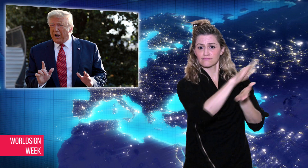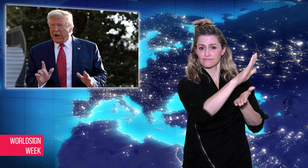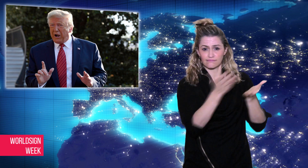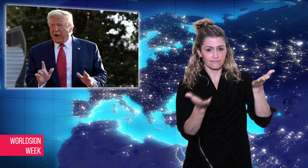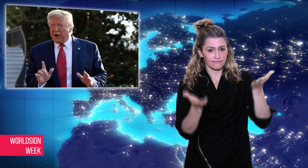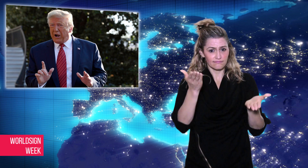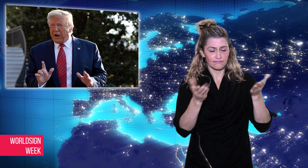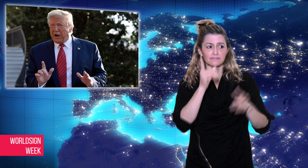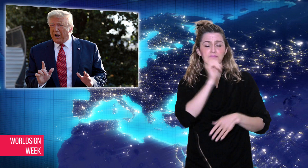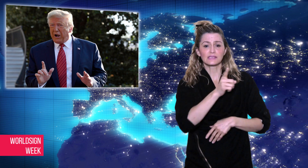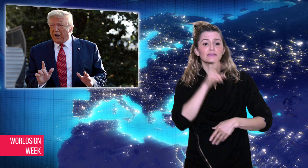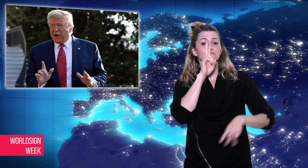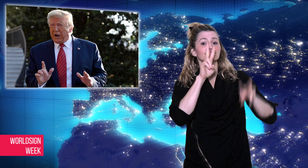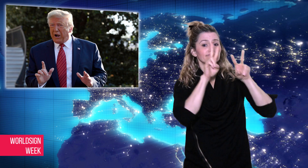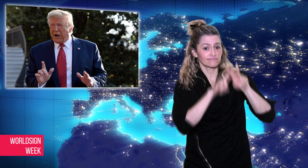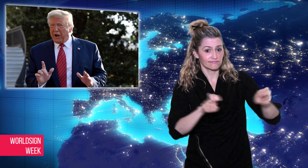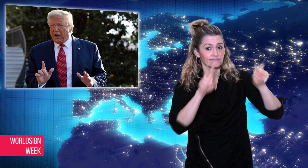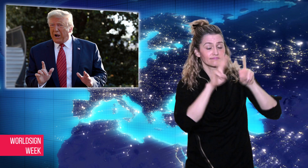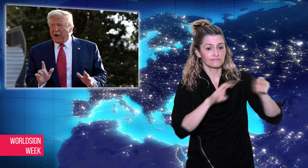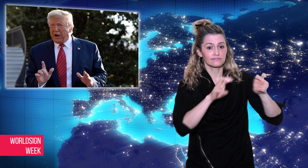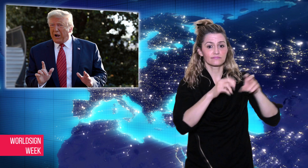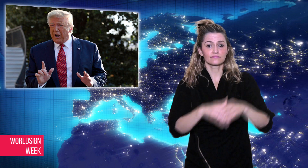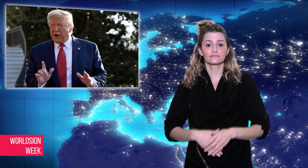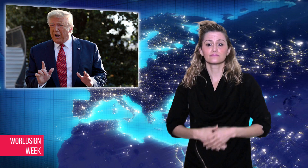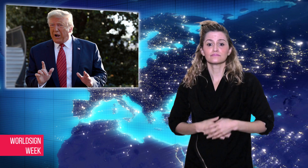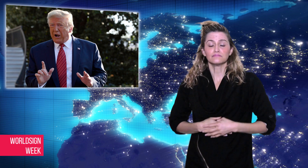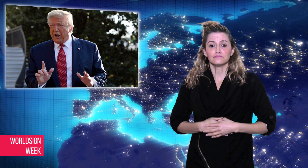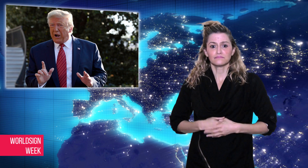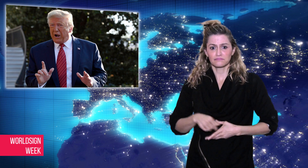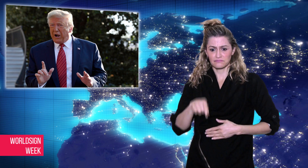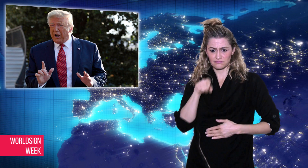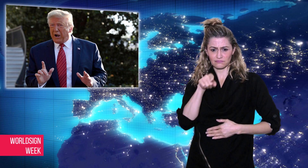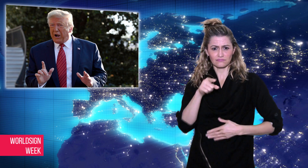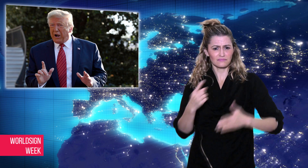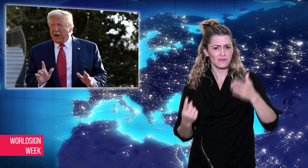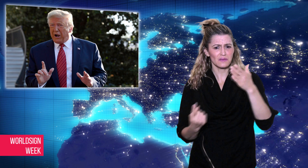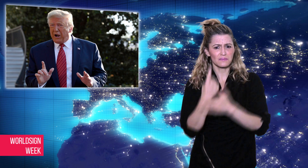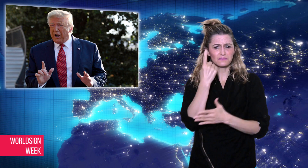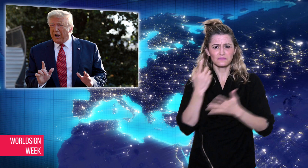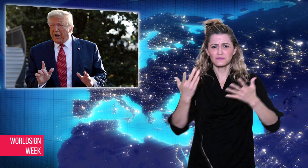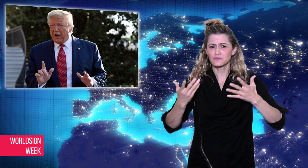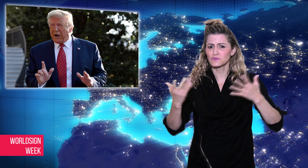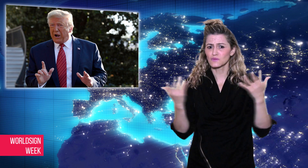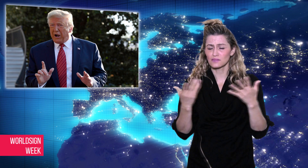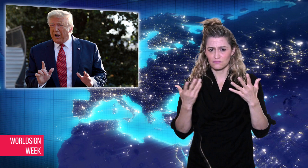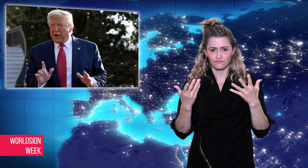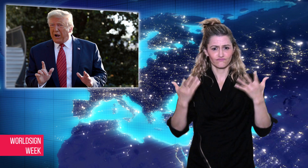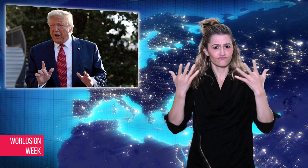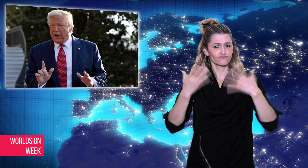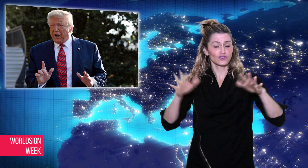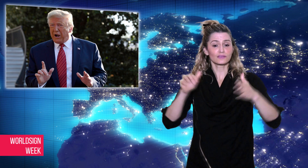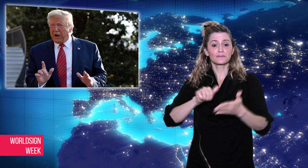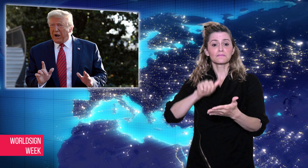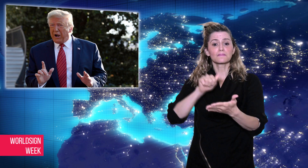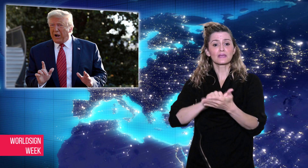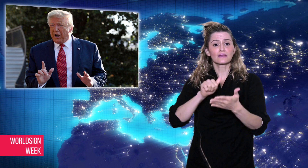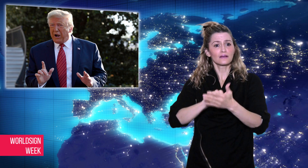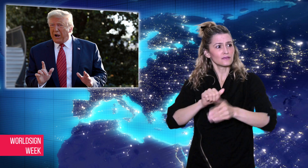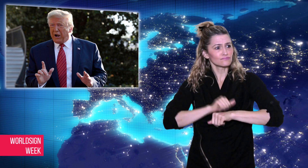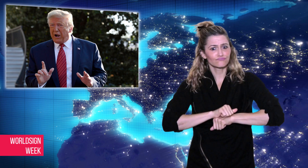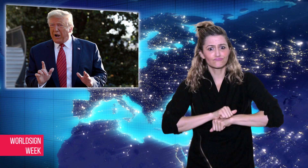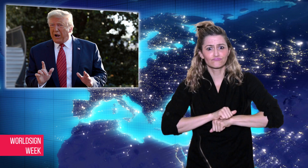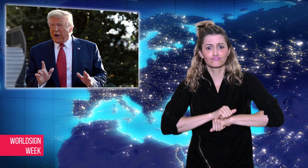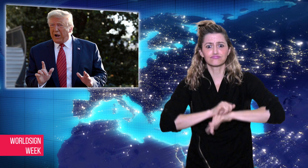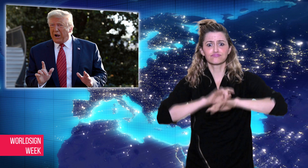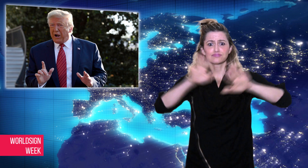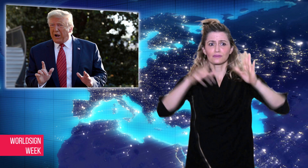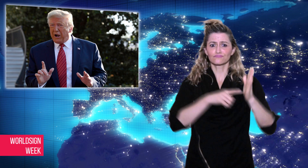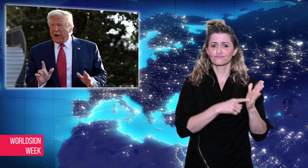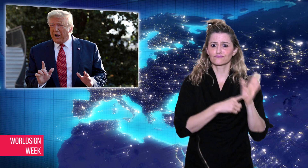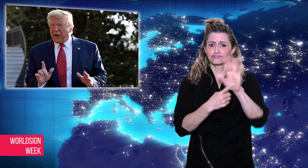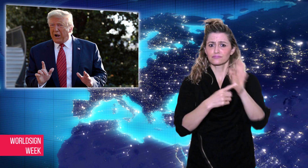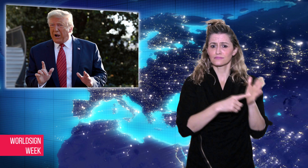US President Donald Trump should be removed as